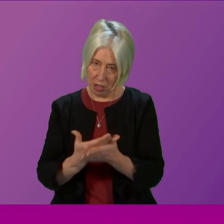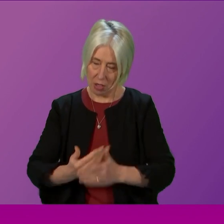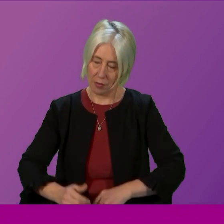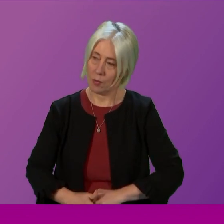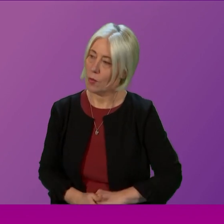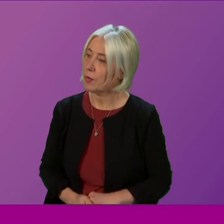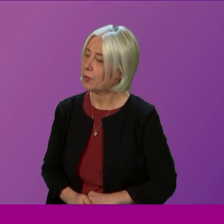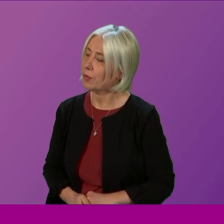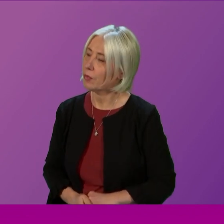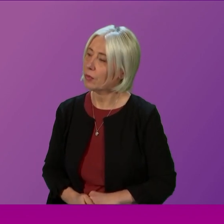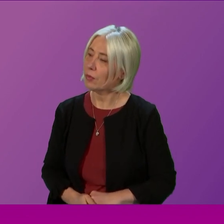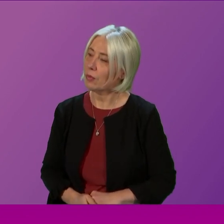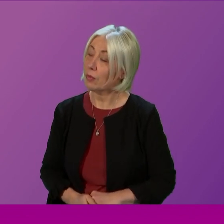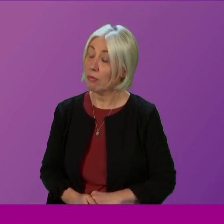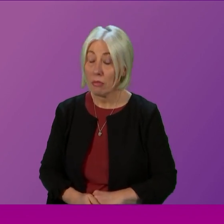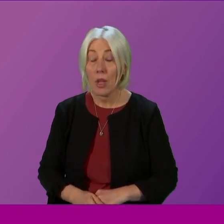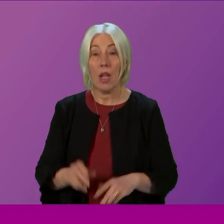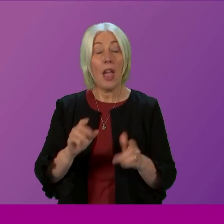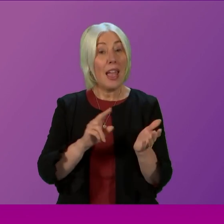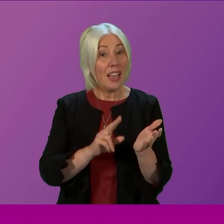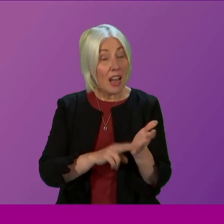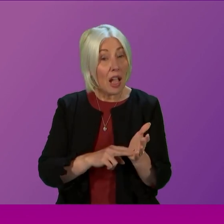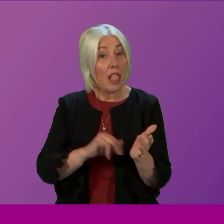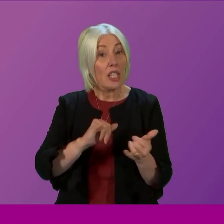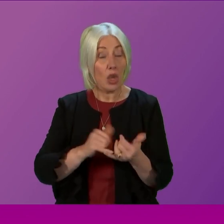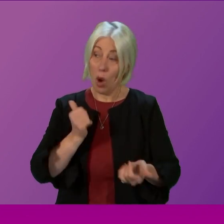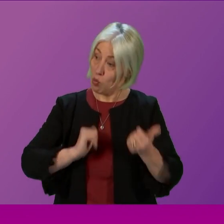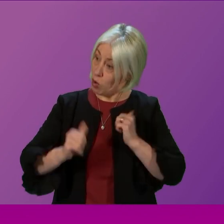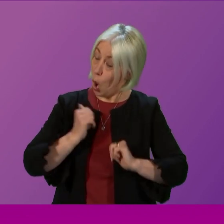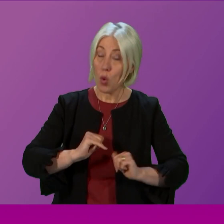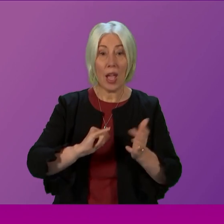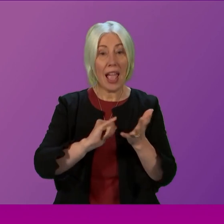Nicola Sturgeon is proud to see SNP councils considering cutting